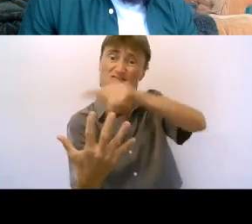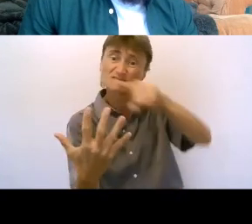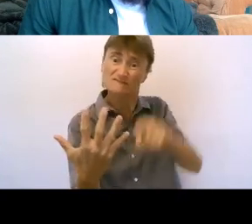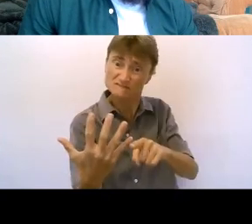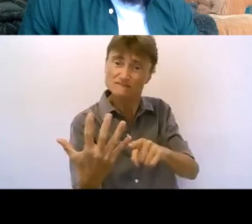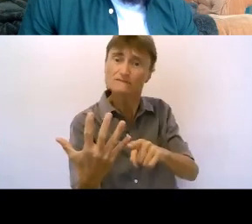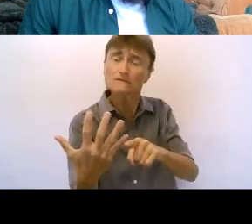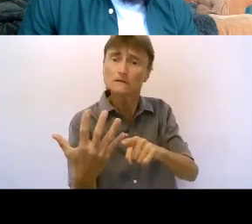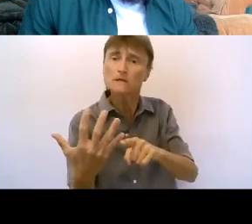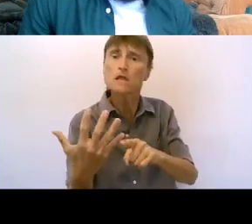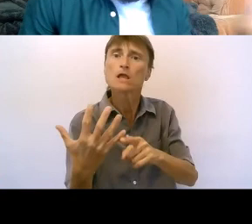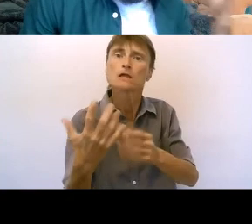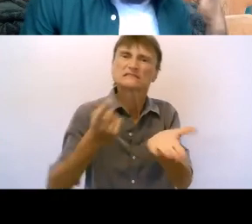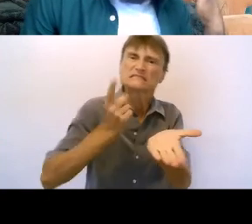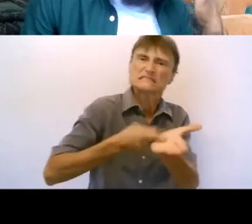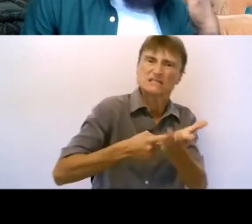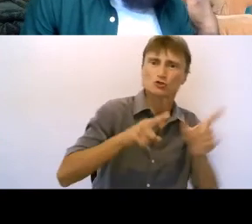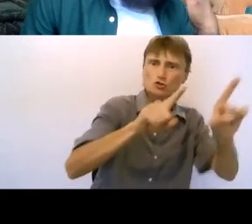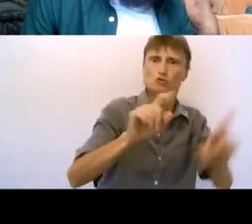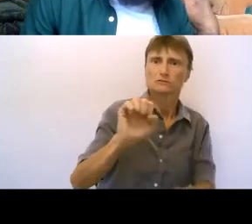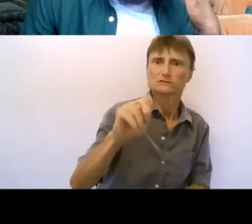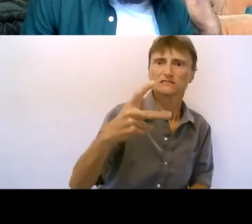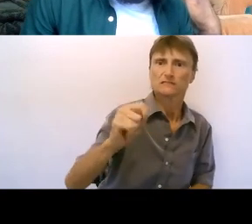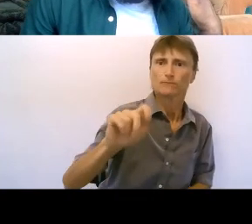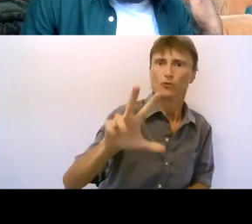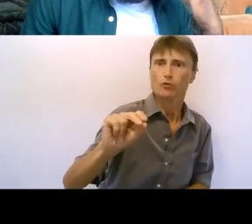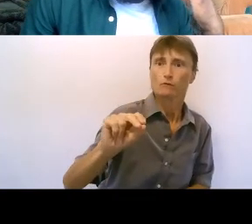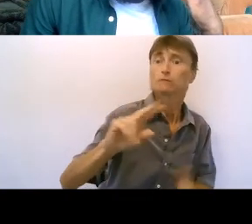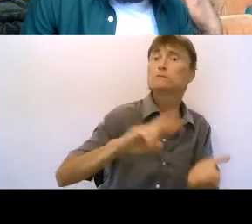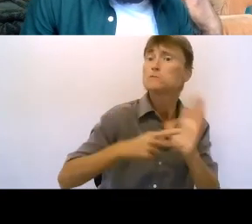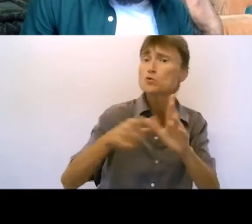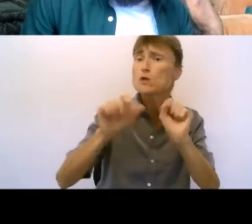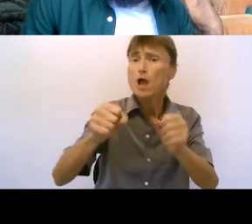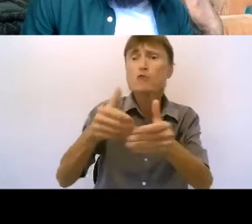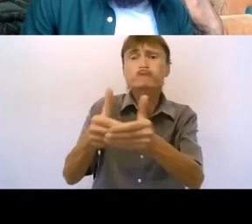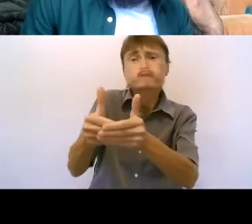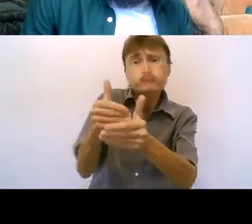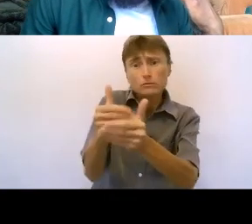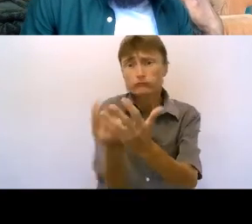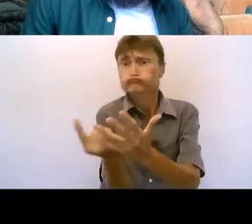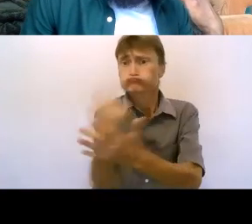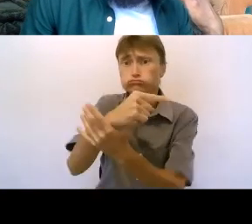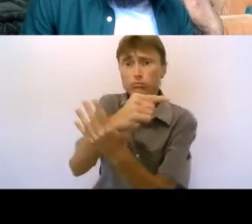recordings, and if you want to come back and ask a question, or raise something, we’ll